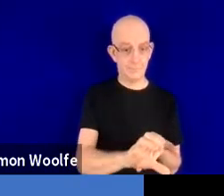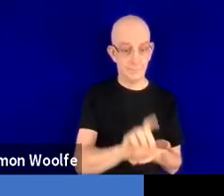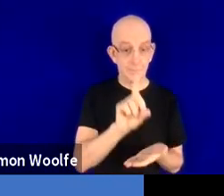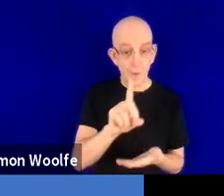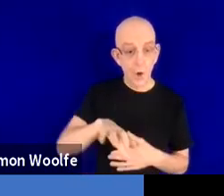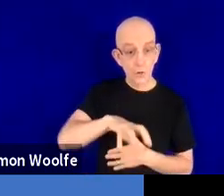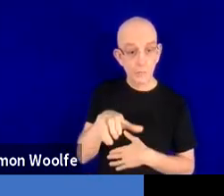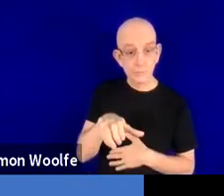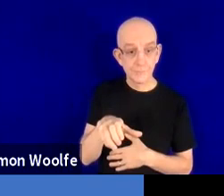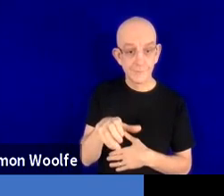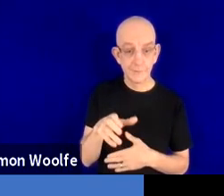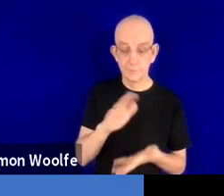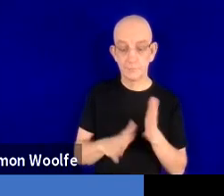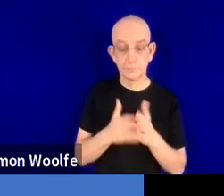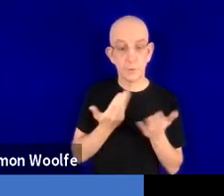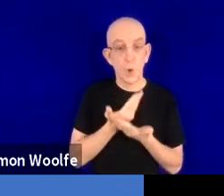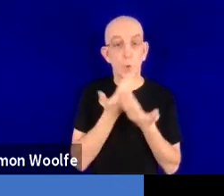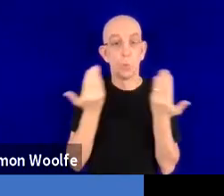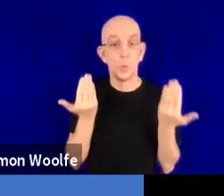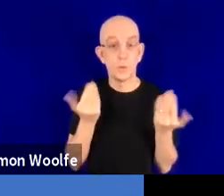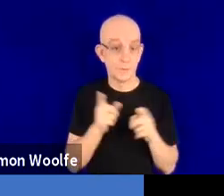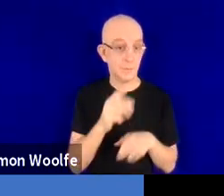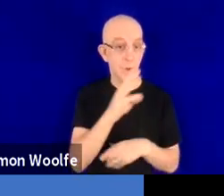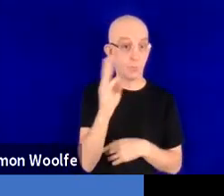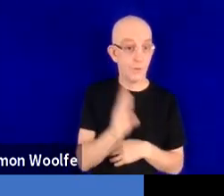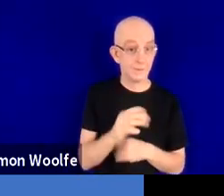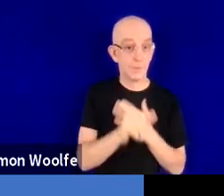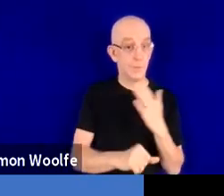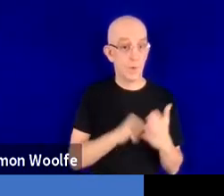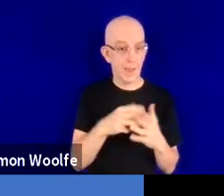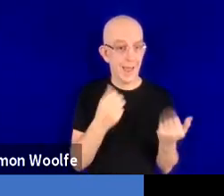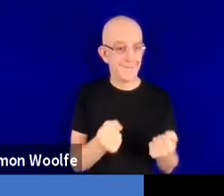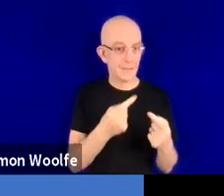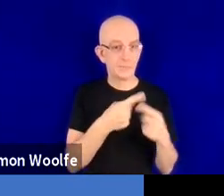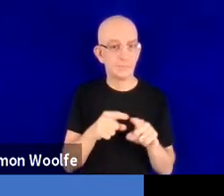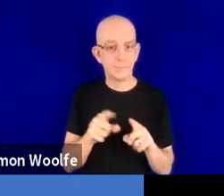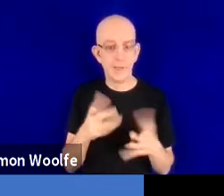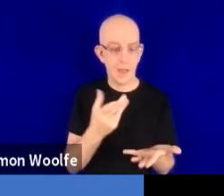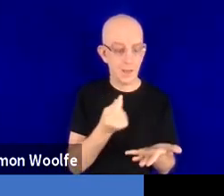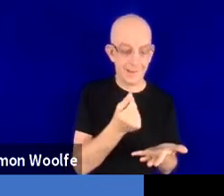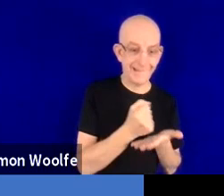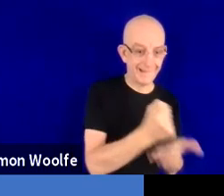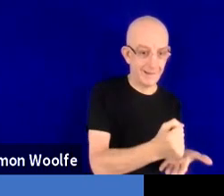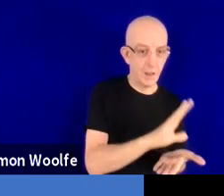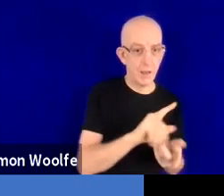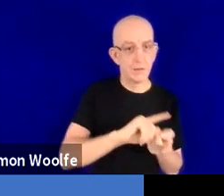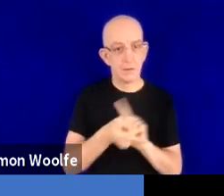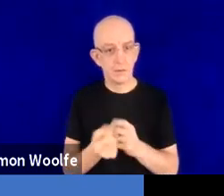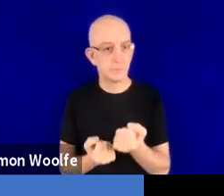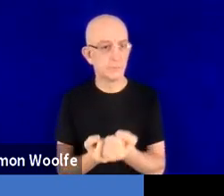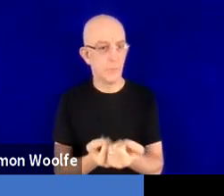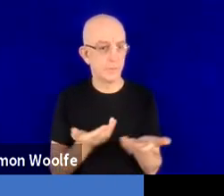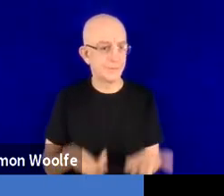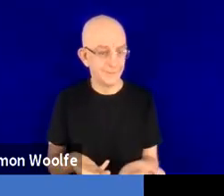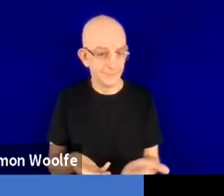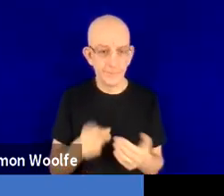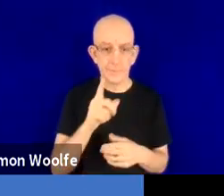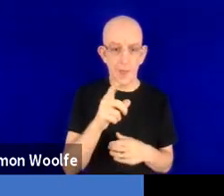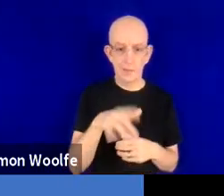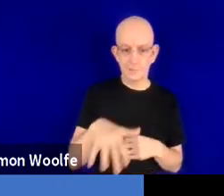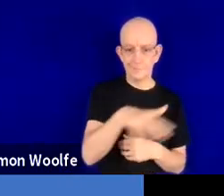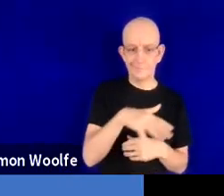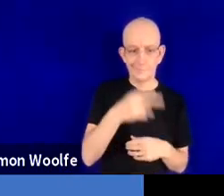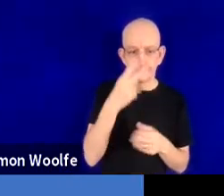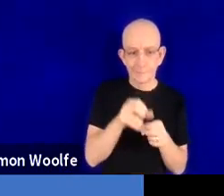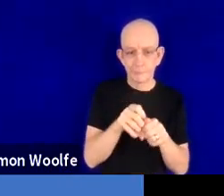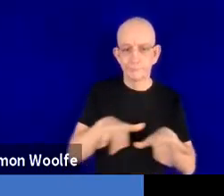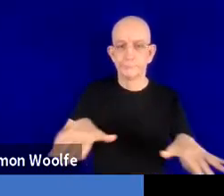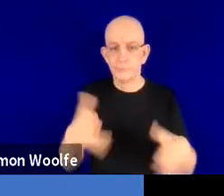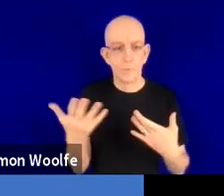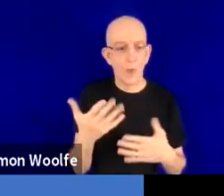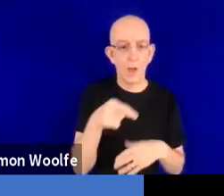And the key headline really is that the, while there were these increases in coverage in some countries, often, generally, that the increase was quite small